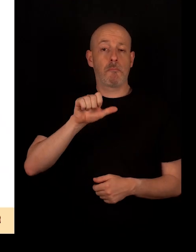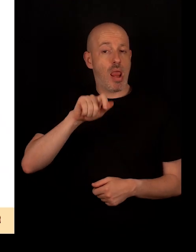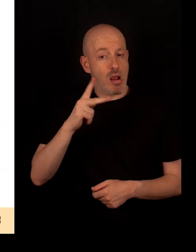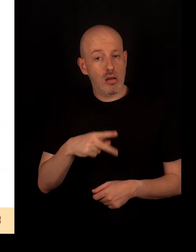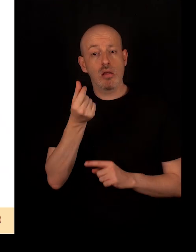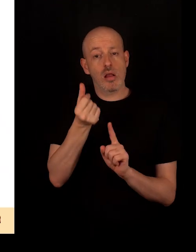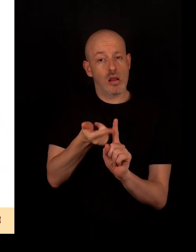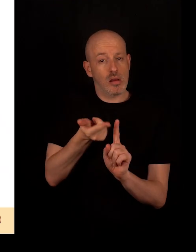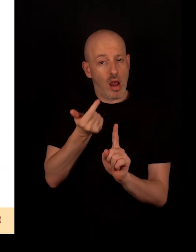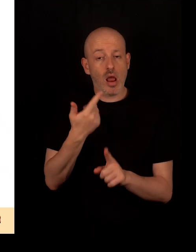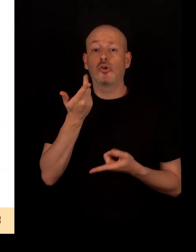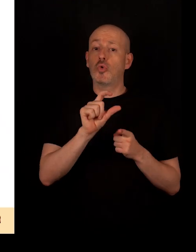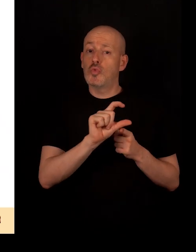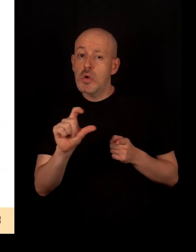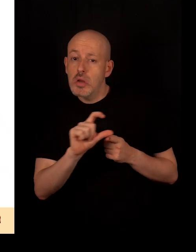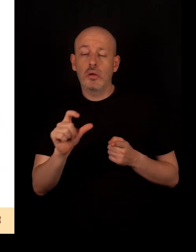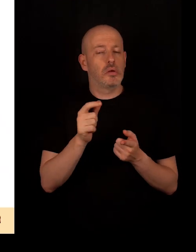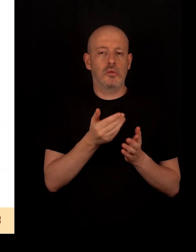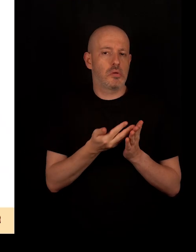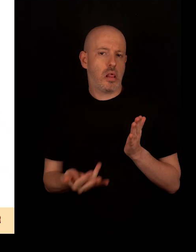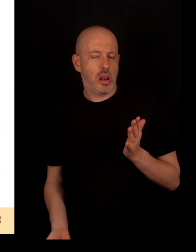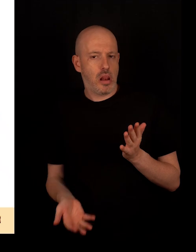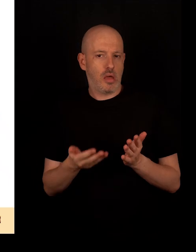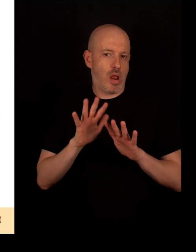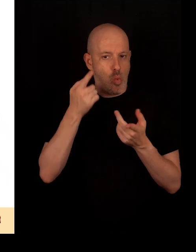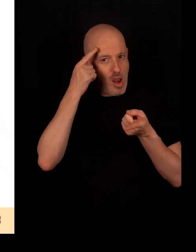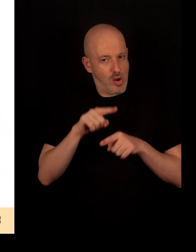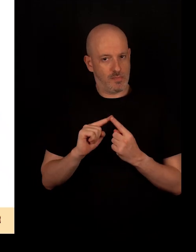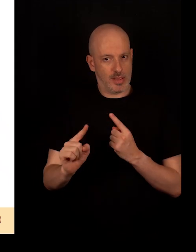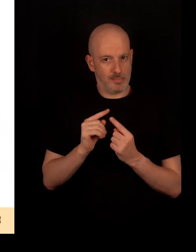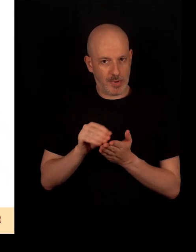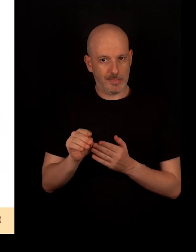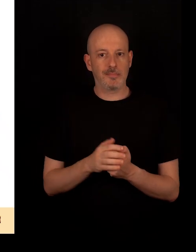If it's bank transfer, if it's cash, if it's weekly, etc...